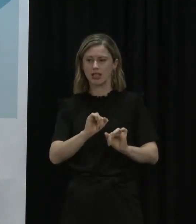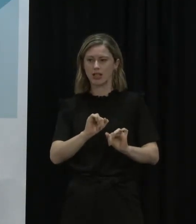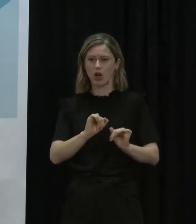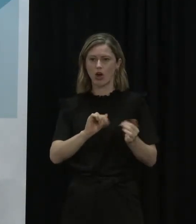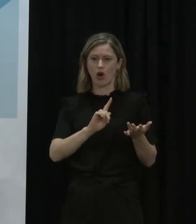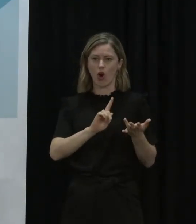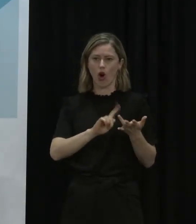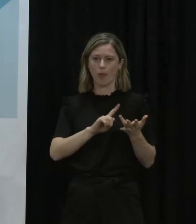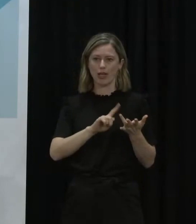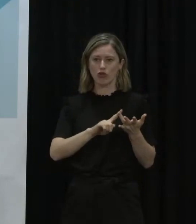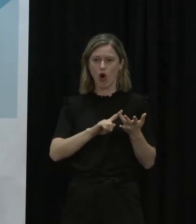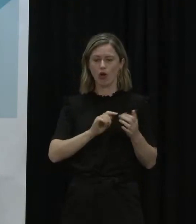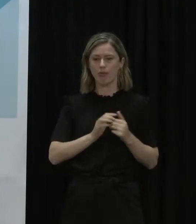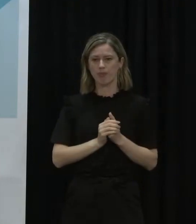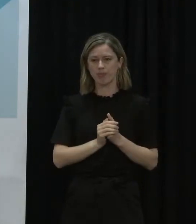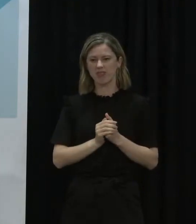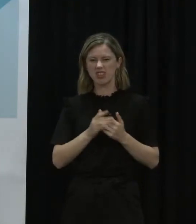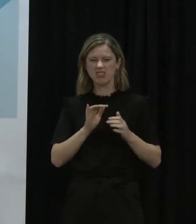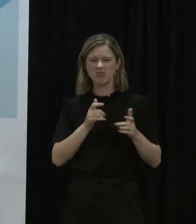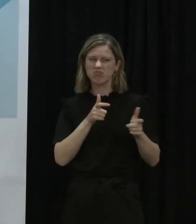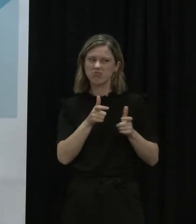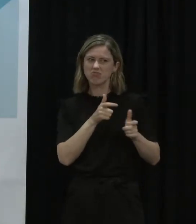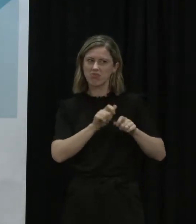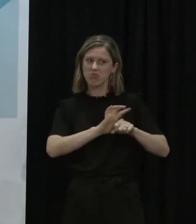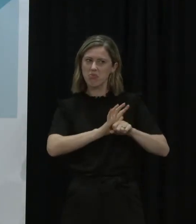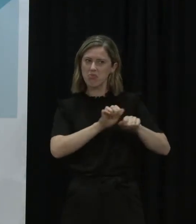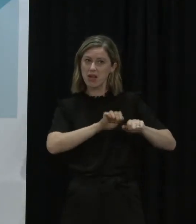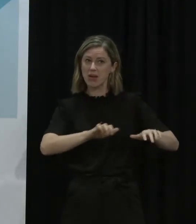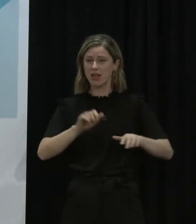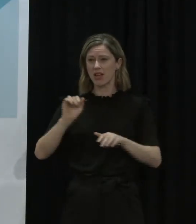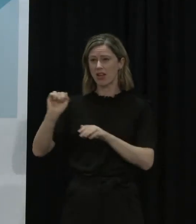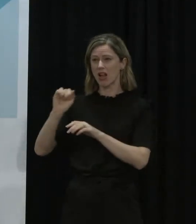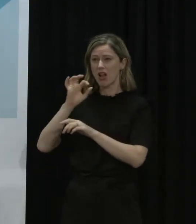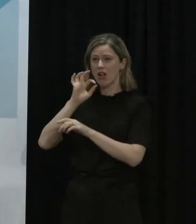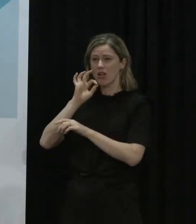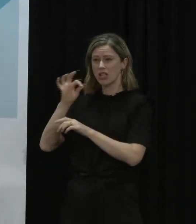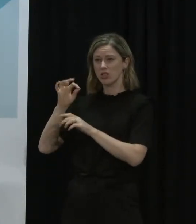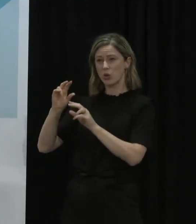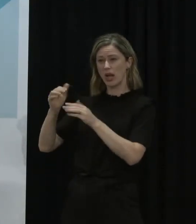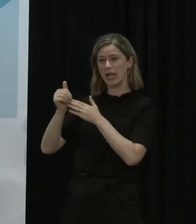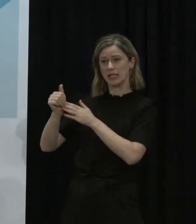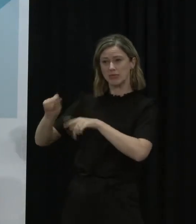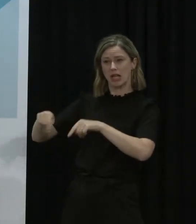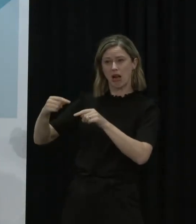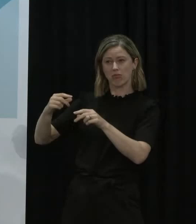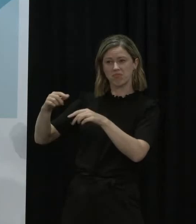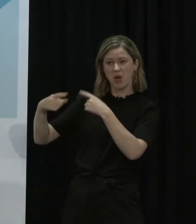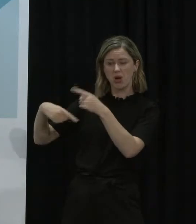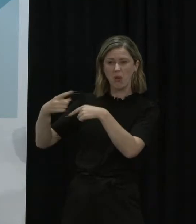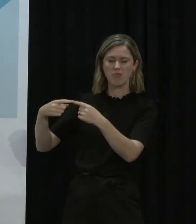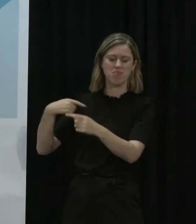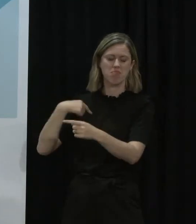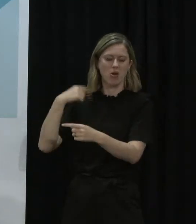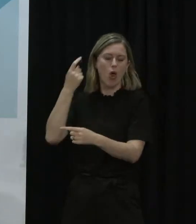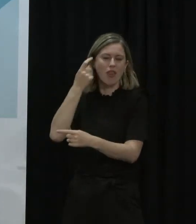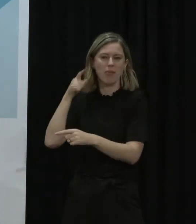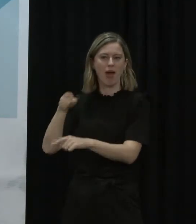new traffic light system, making sure we have got protections against Omicron,